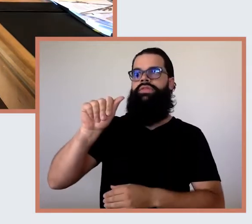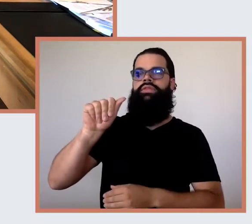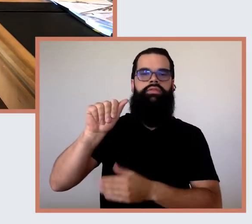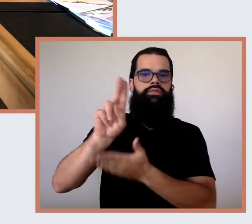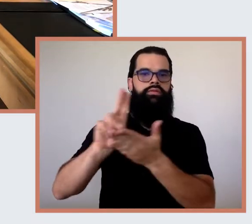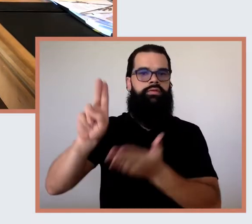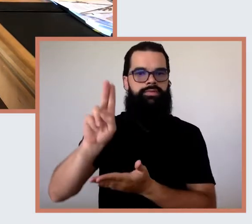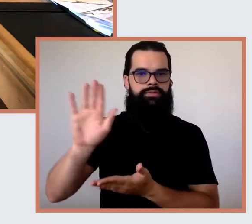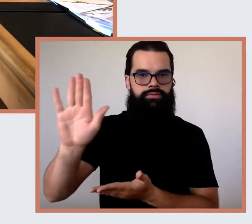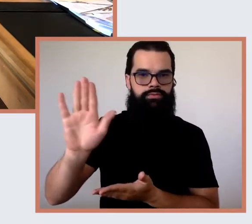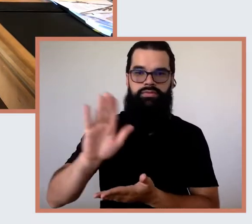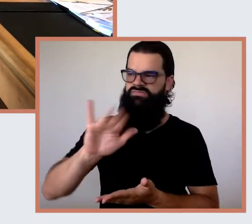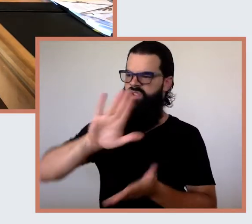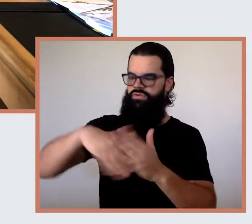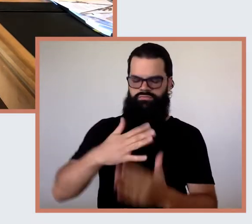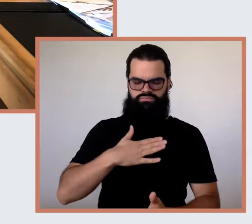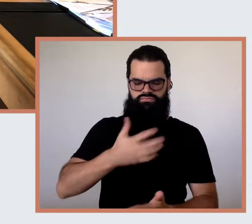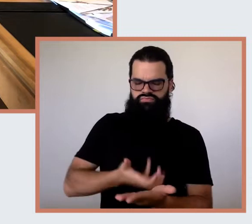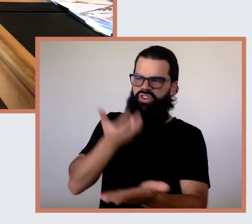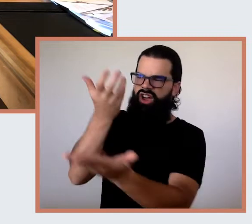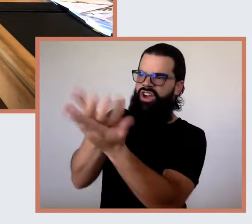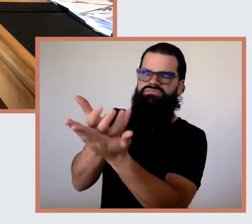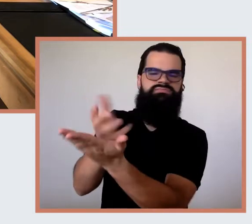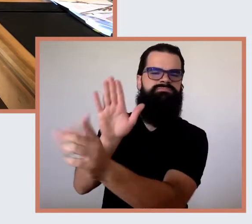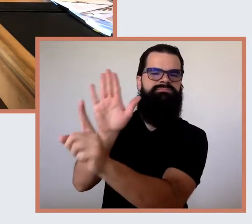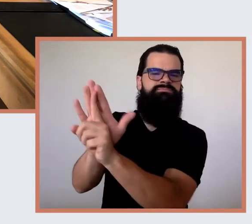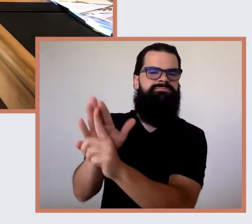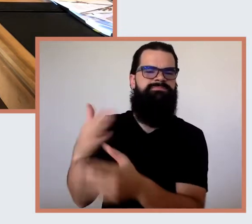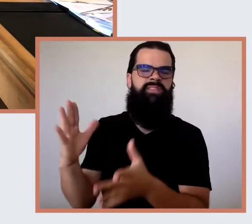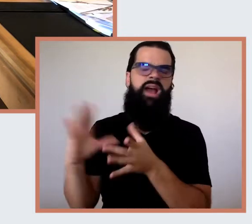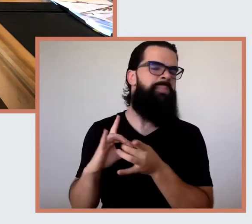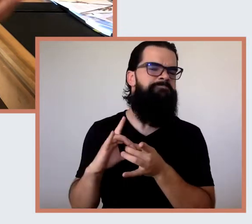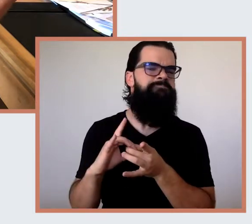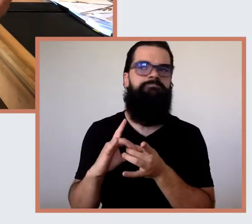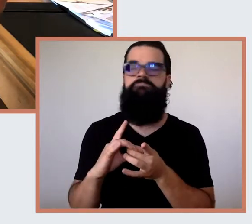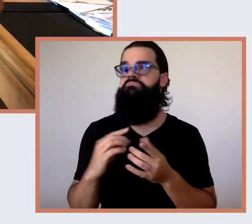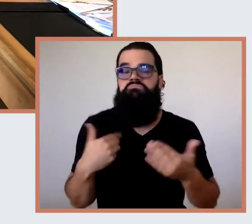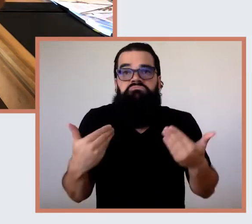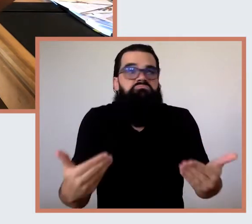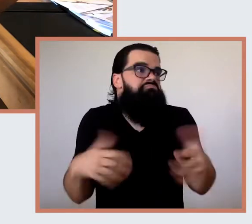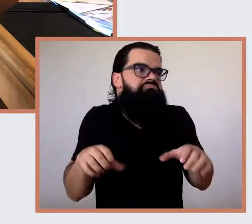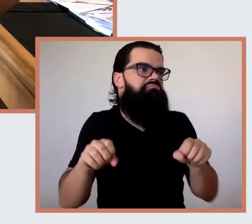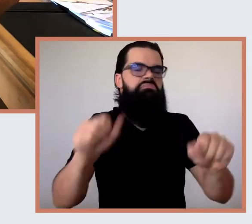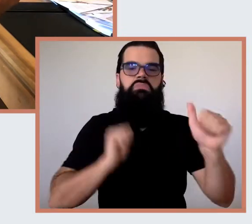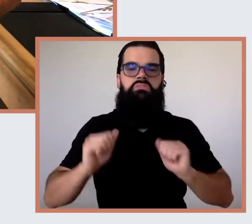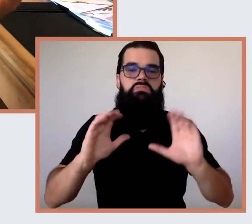of Penn State University which is my school and my heart belongs there, I took some acting classes at the end, cause I thought, well, why not?